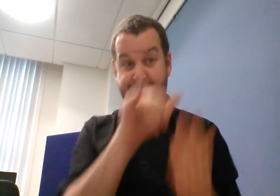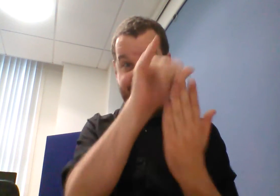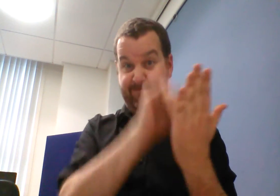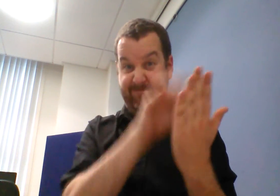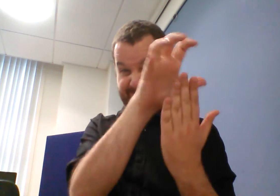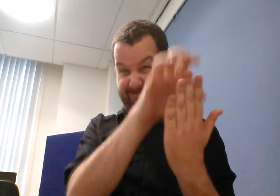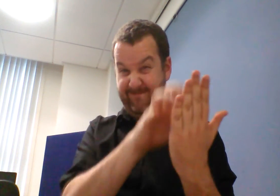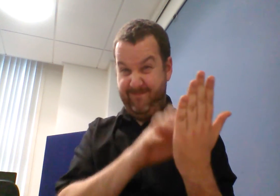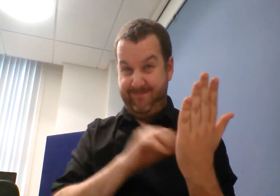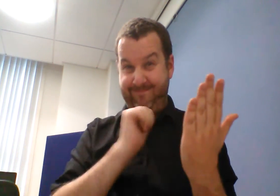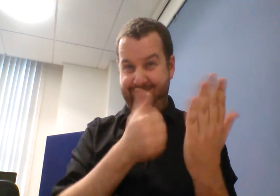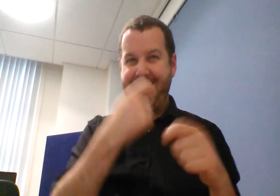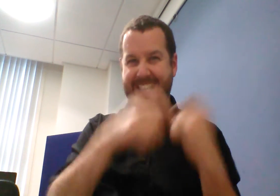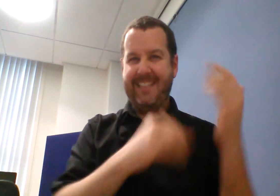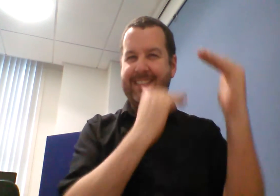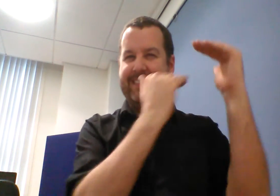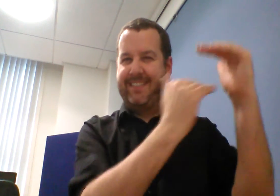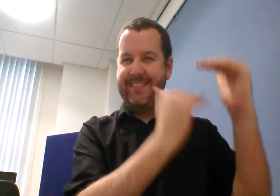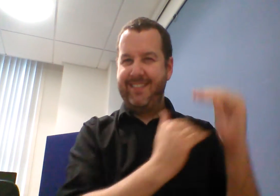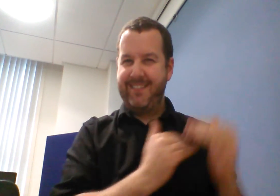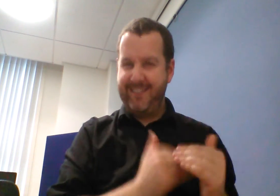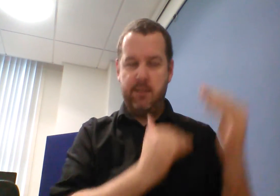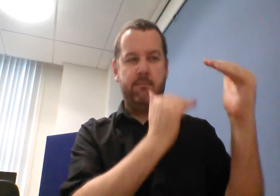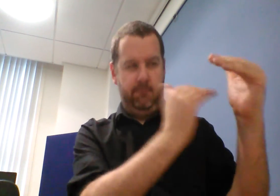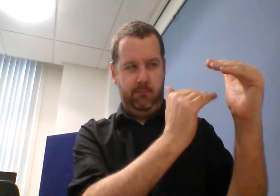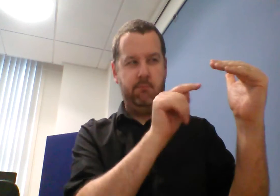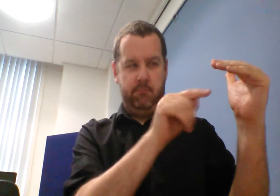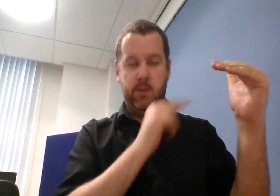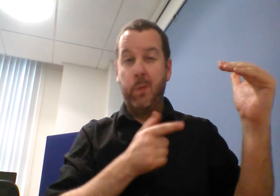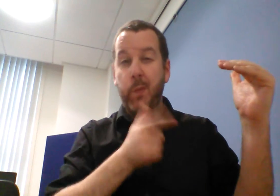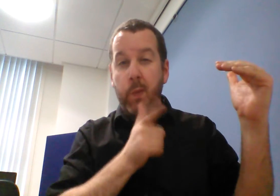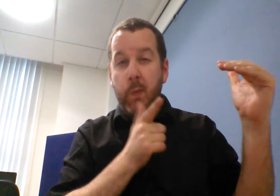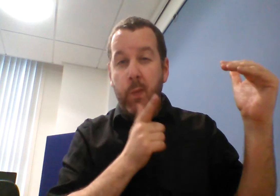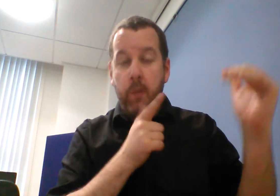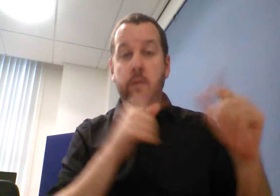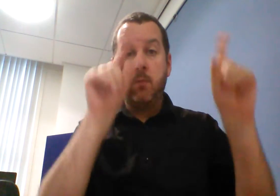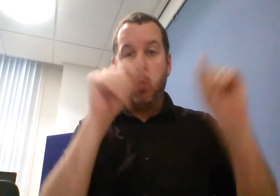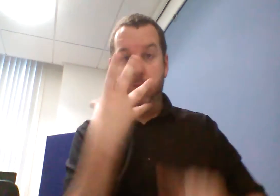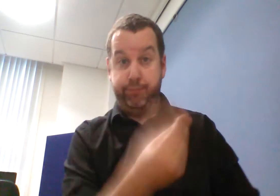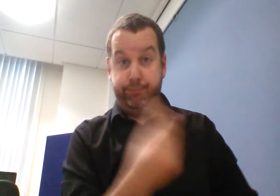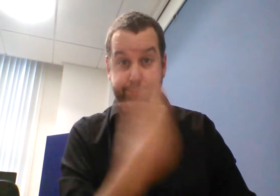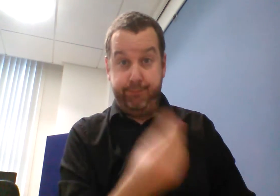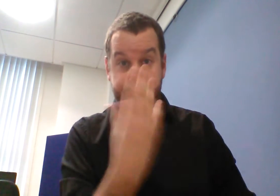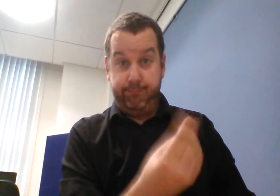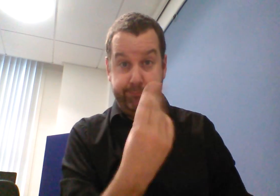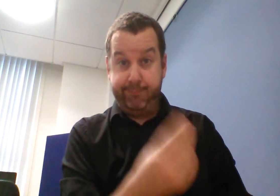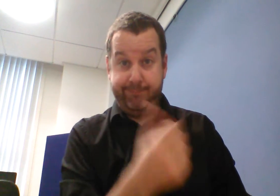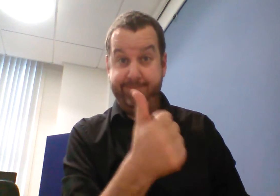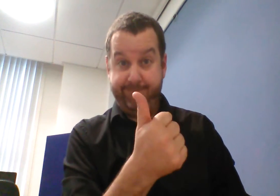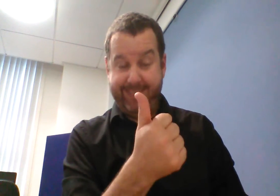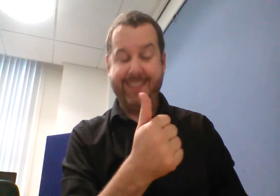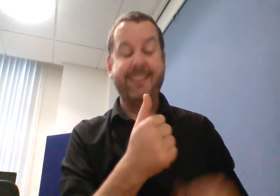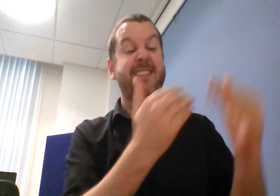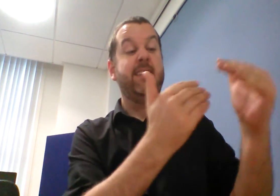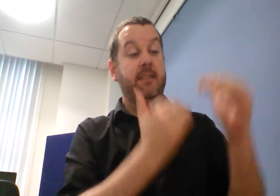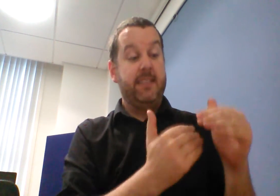then for each section of the script, I recorded a separate audio clip where I read out that section. All these clips were recorded onto the computer.